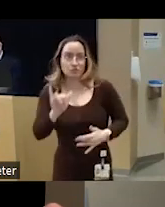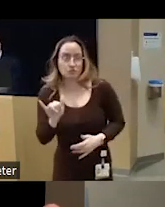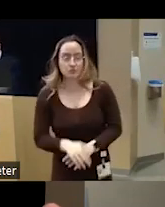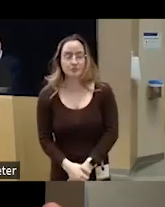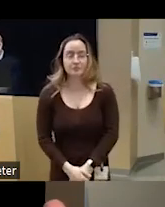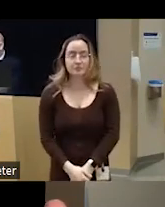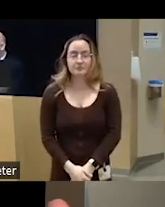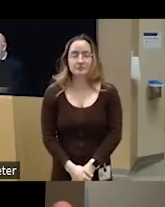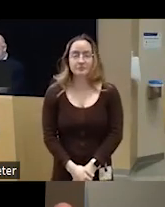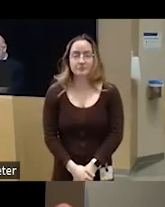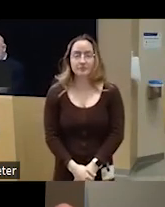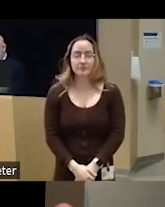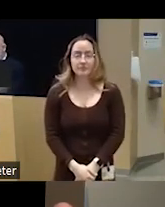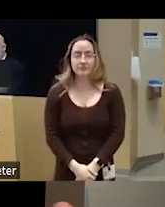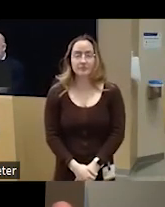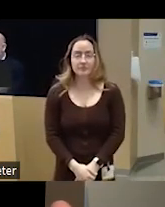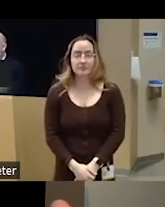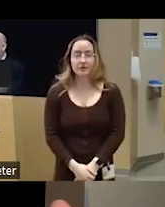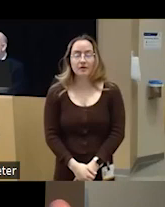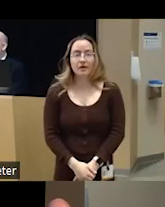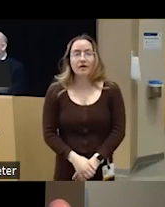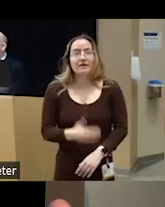Um his work with diabetes we'll